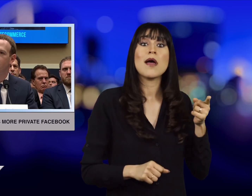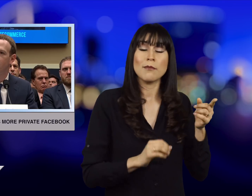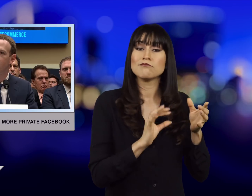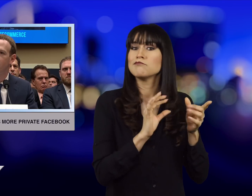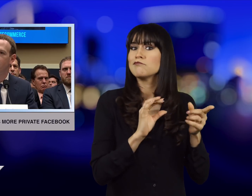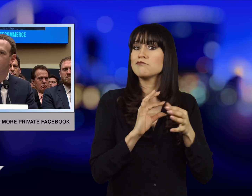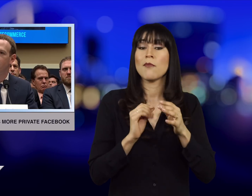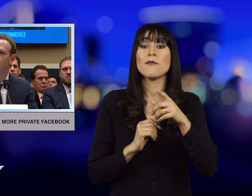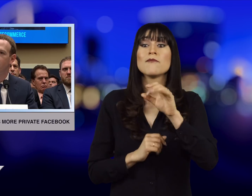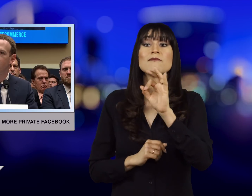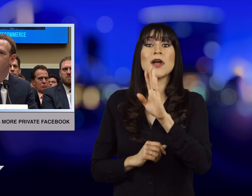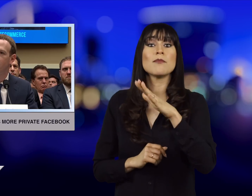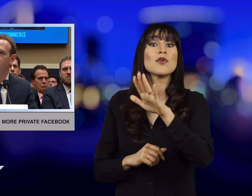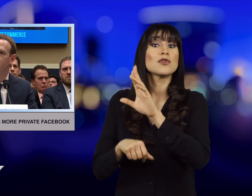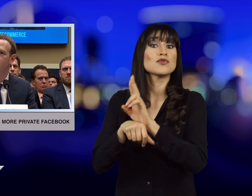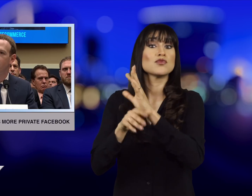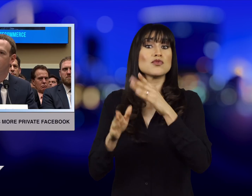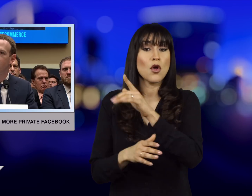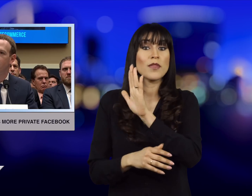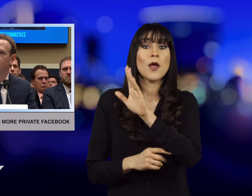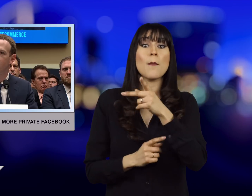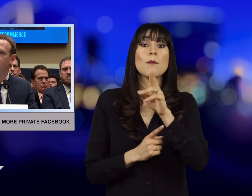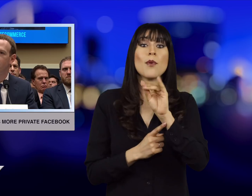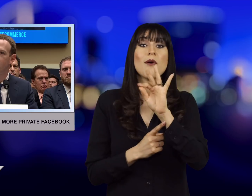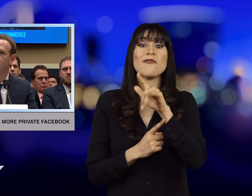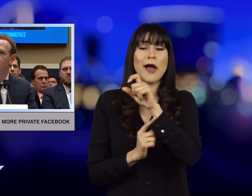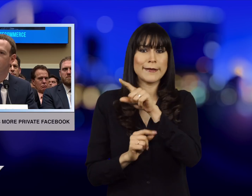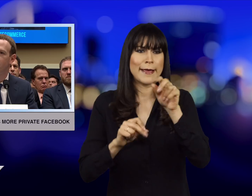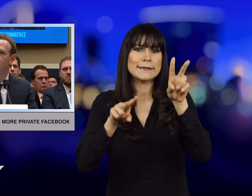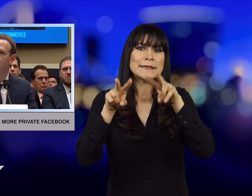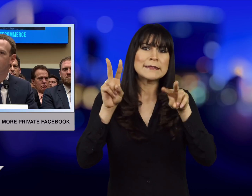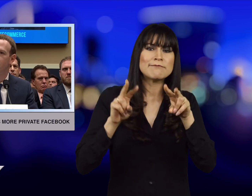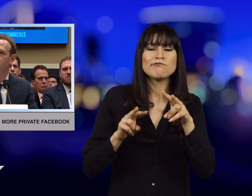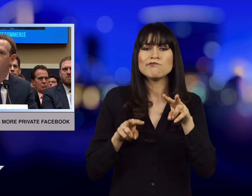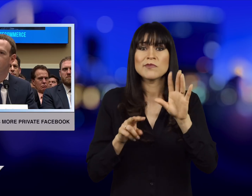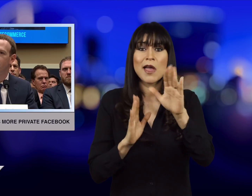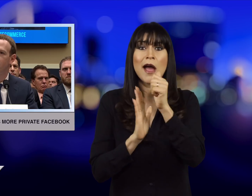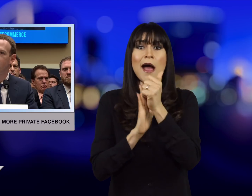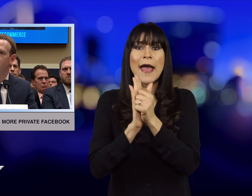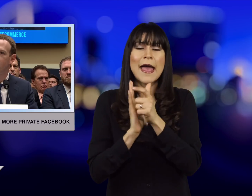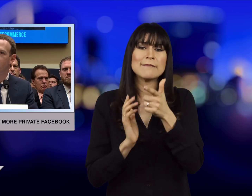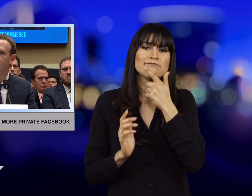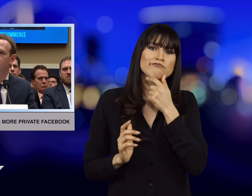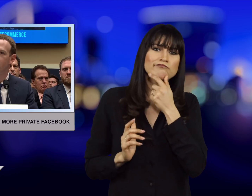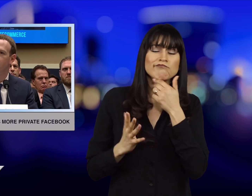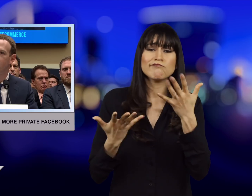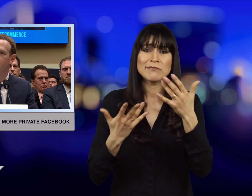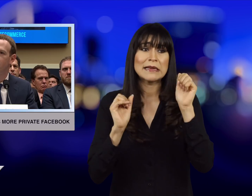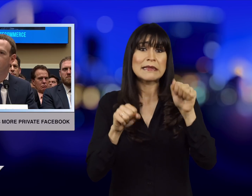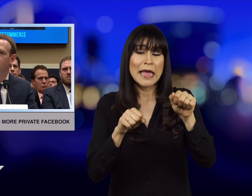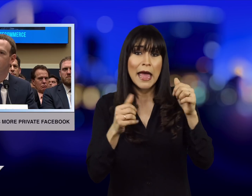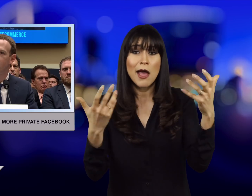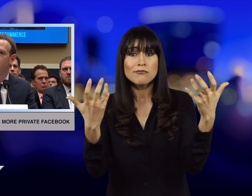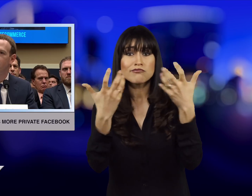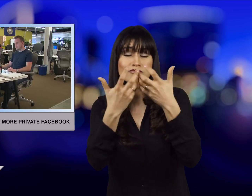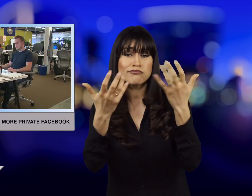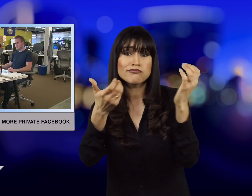According to Zuckerberg, users of Facebook's various platforms will be able to keep their